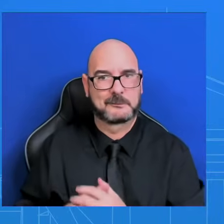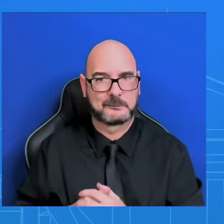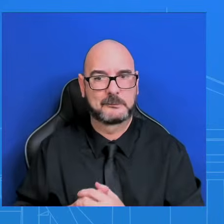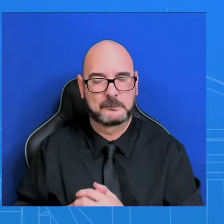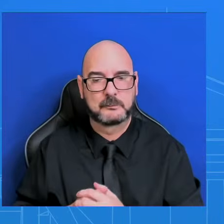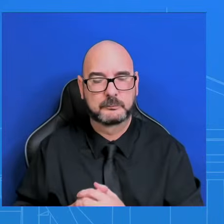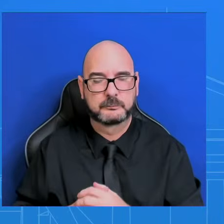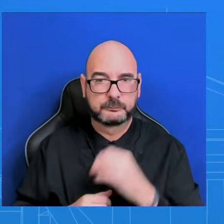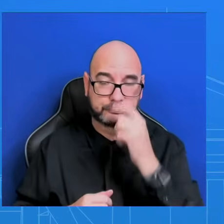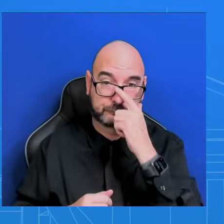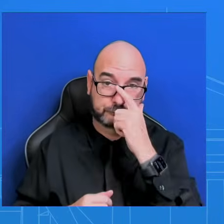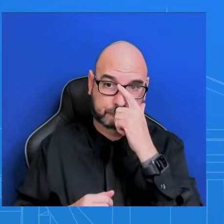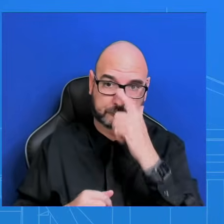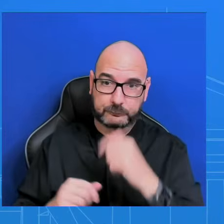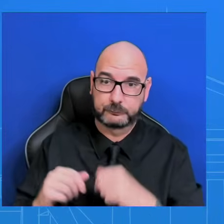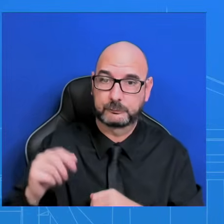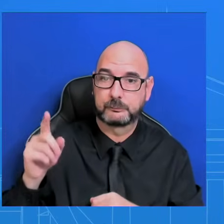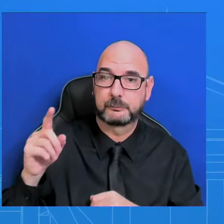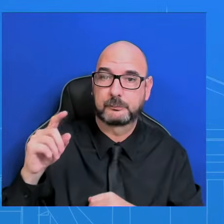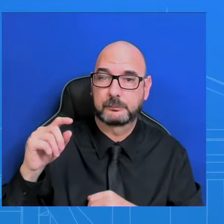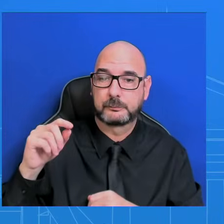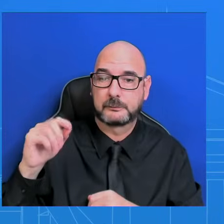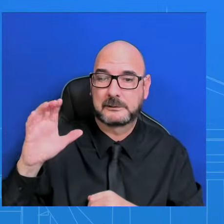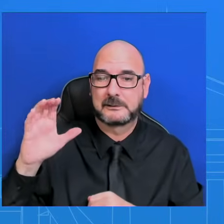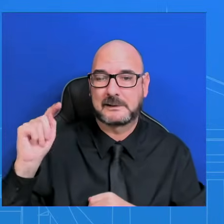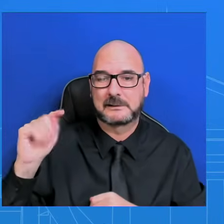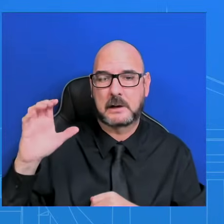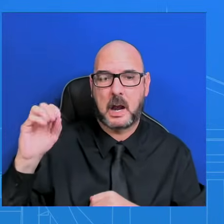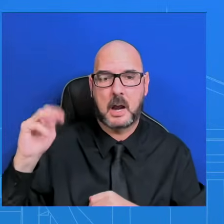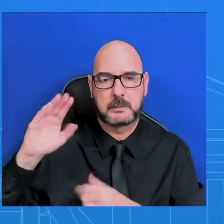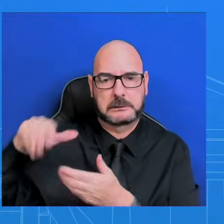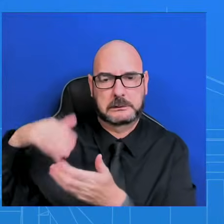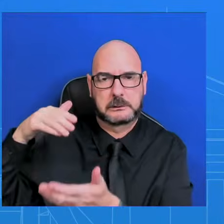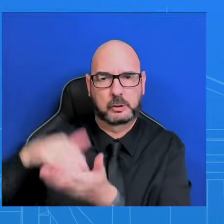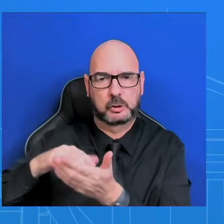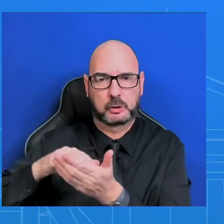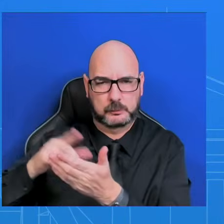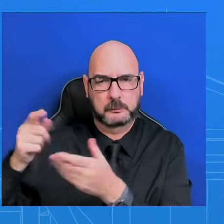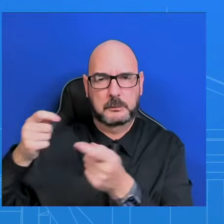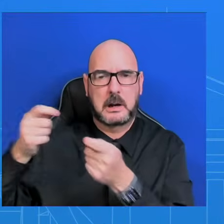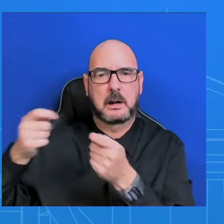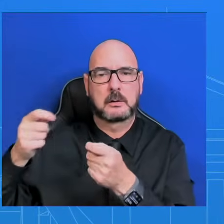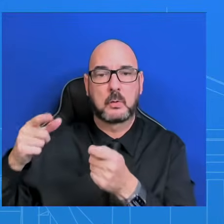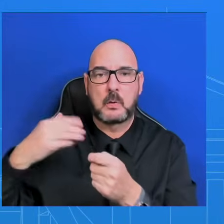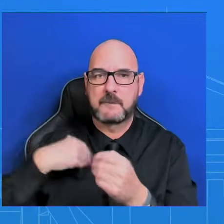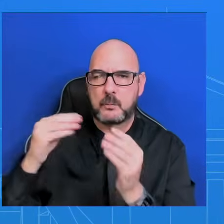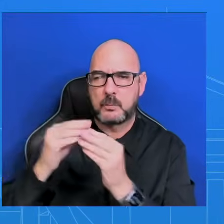more details on this a little bit later, but, as you know, there are U.S. Navy ships in the Red Sea as well as international shipping.